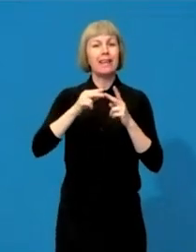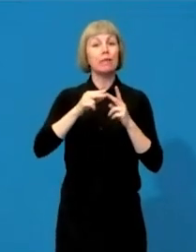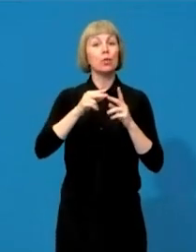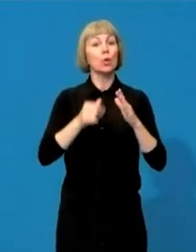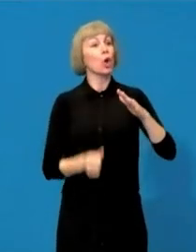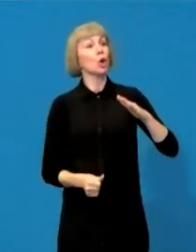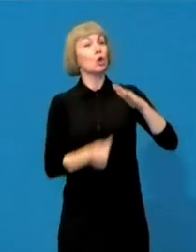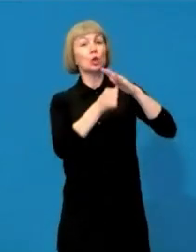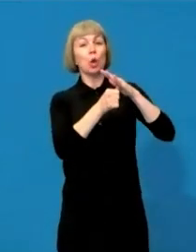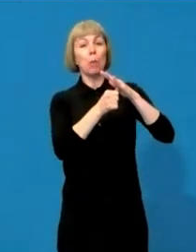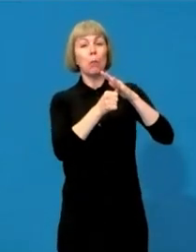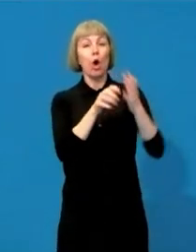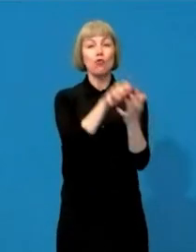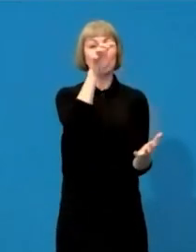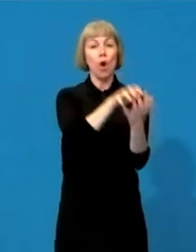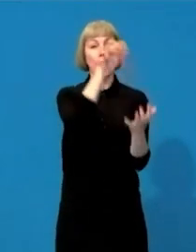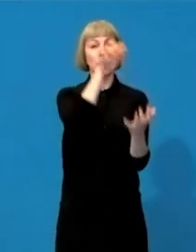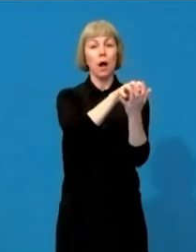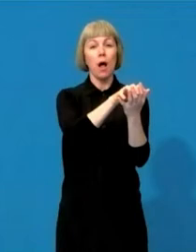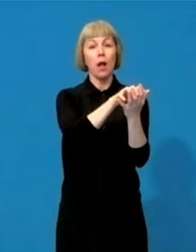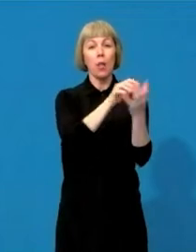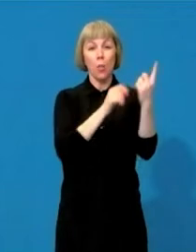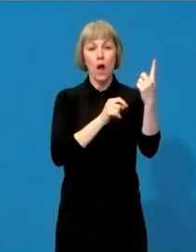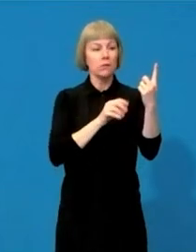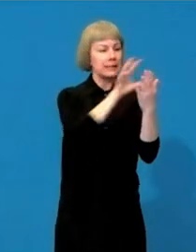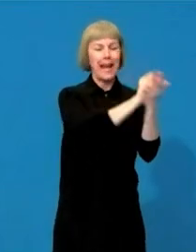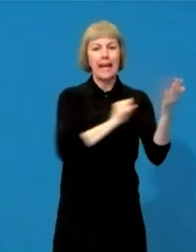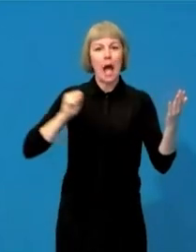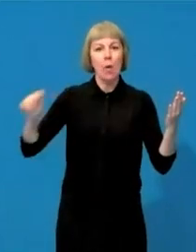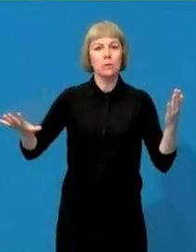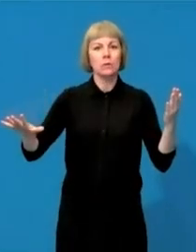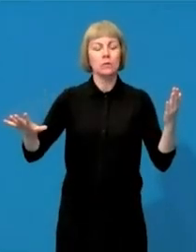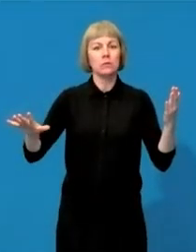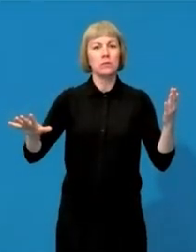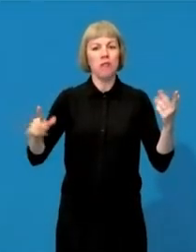You move the person that everyone listens to and stuff like that.